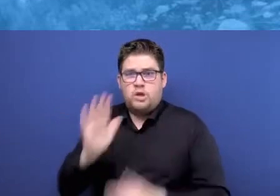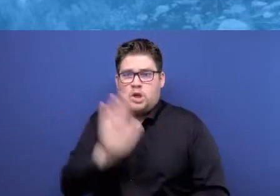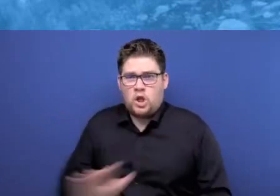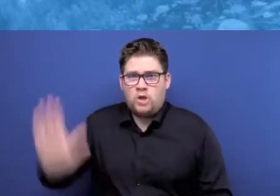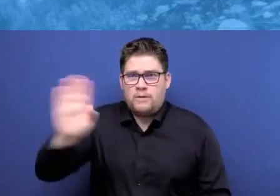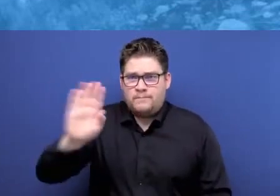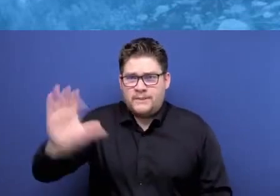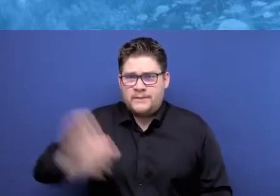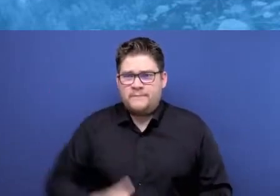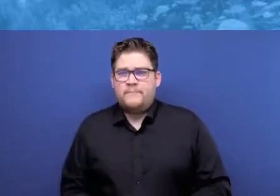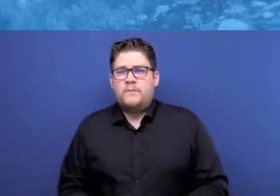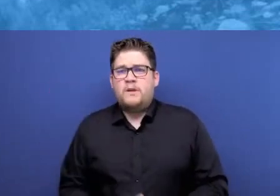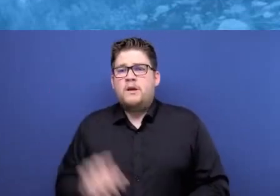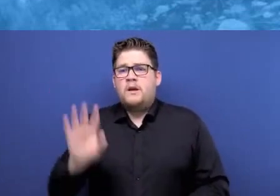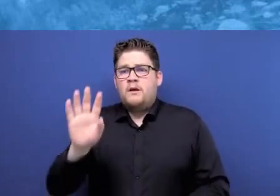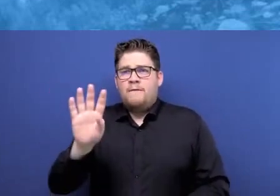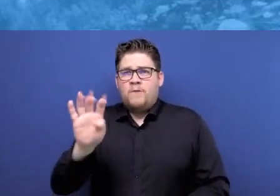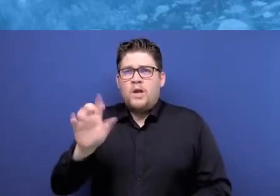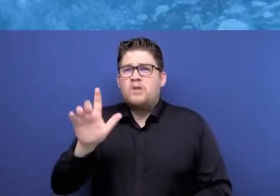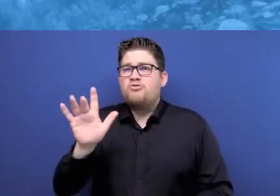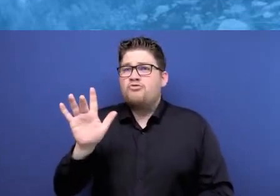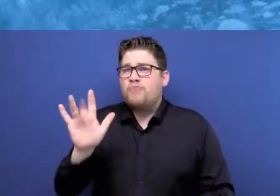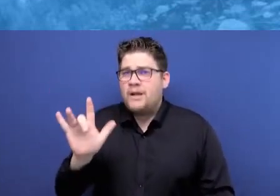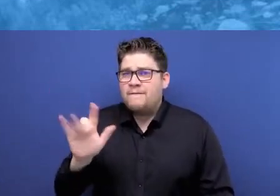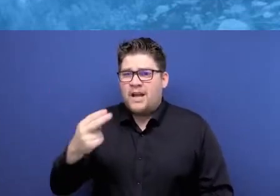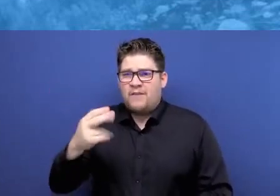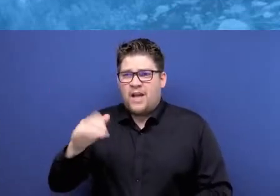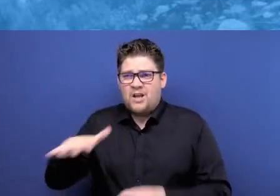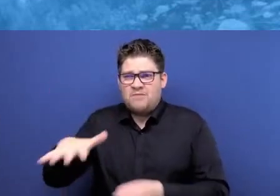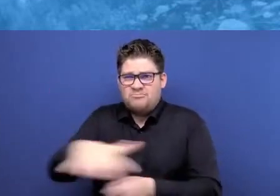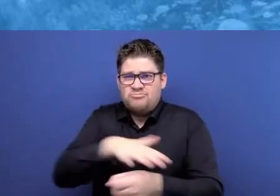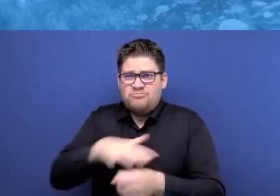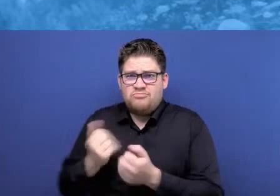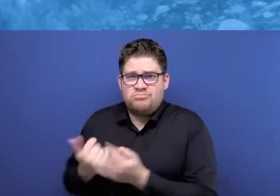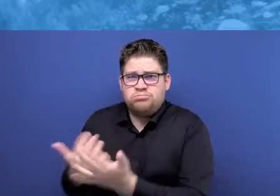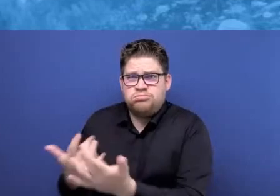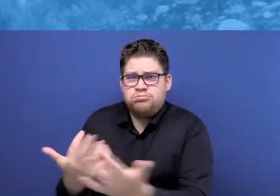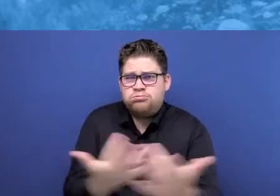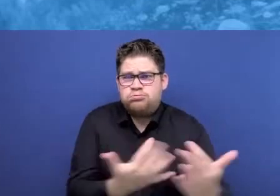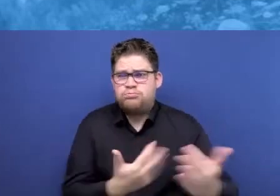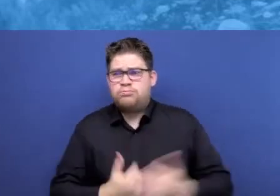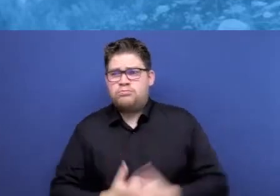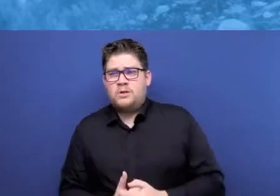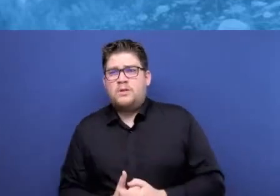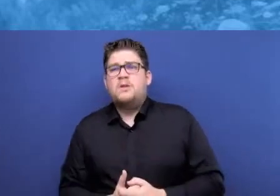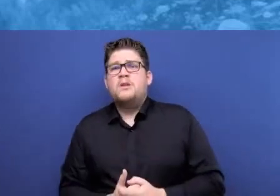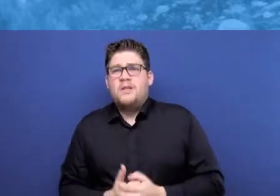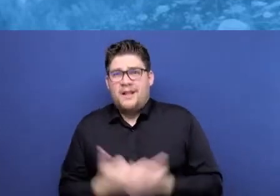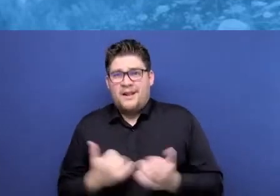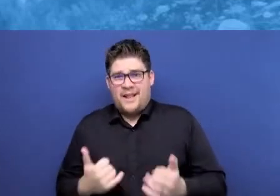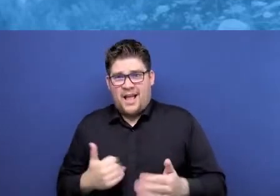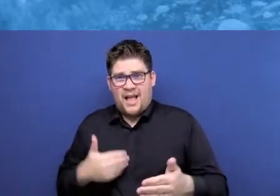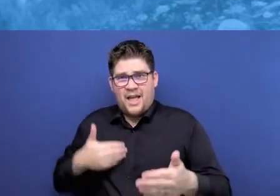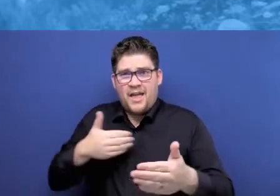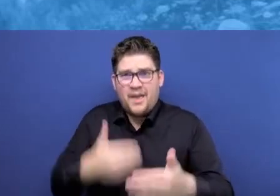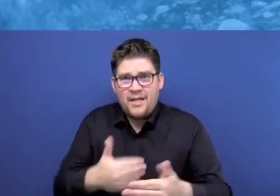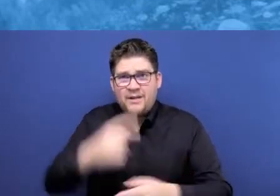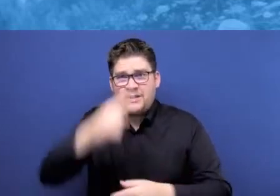we're only halfway through the fire season. Currently 253